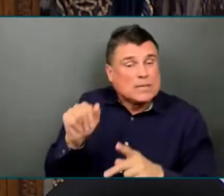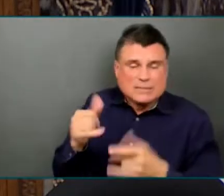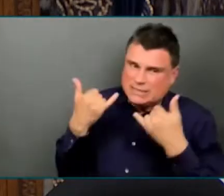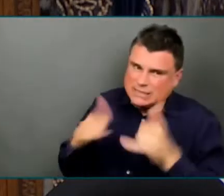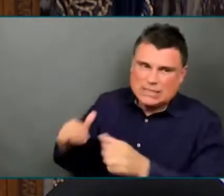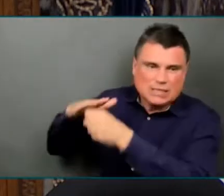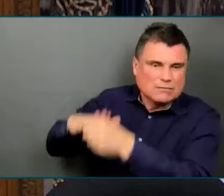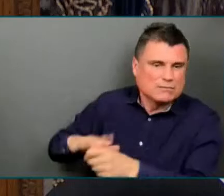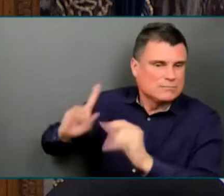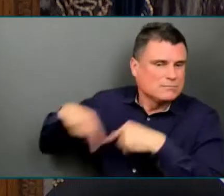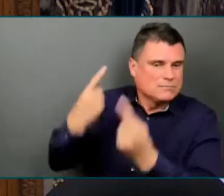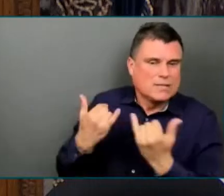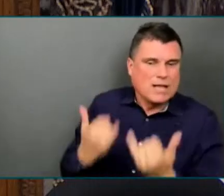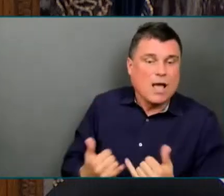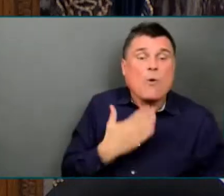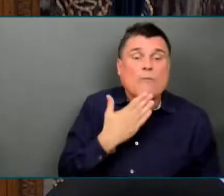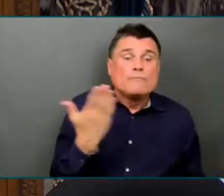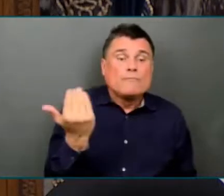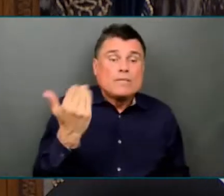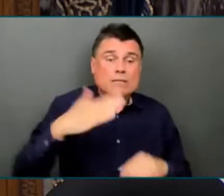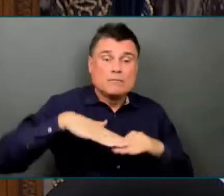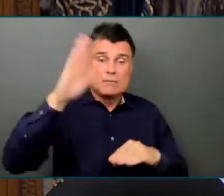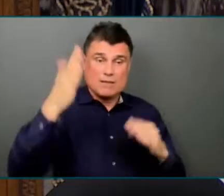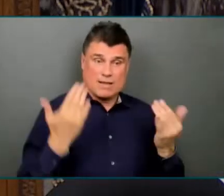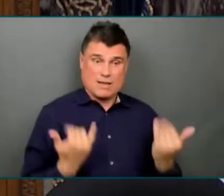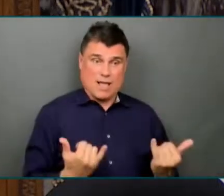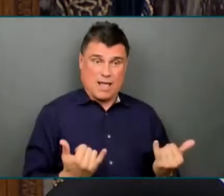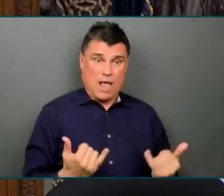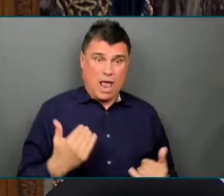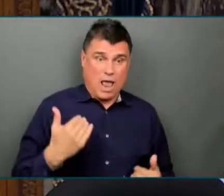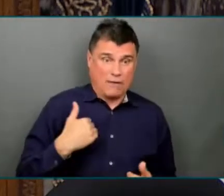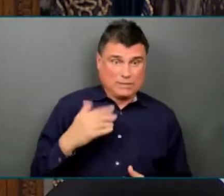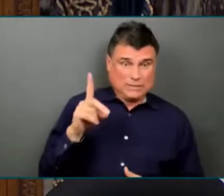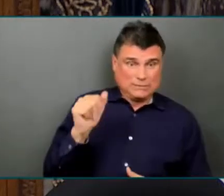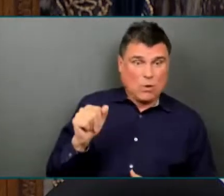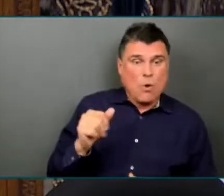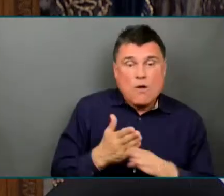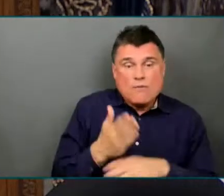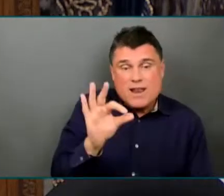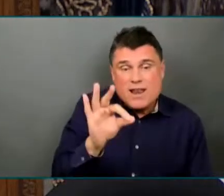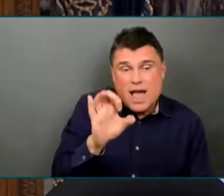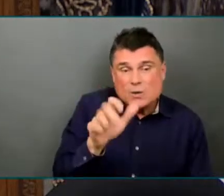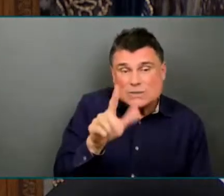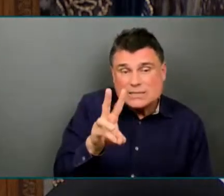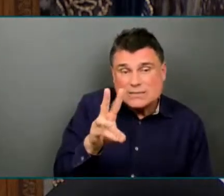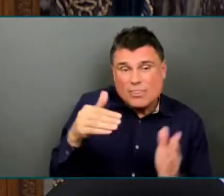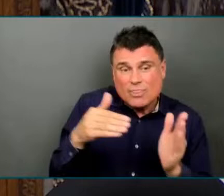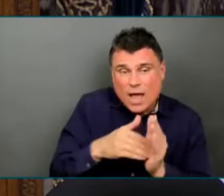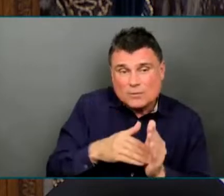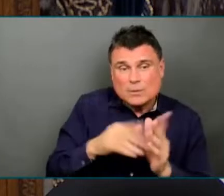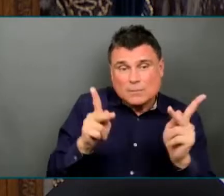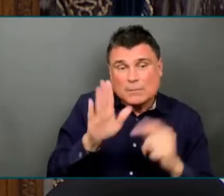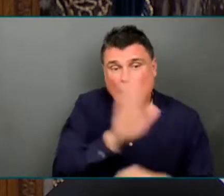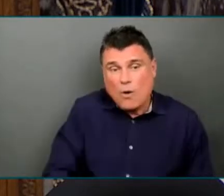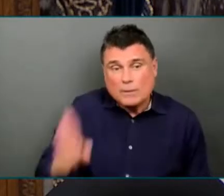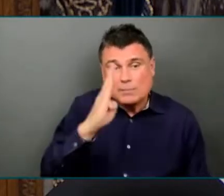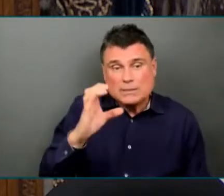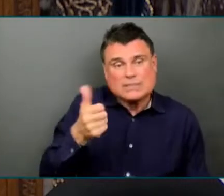nearly 25 percent of the population. In B.C., a higher proportion of women, 26.5 percent,